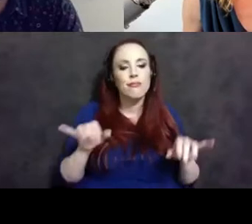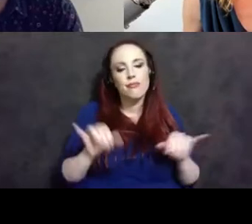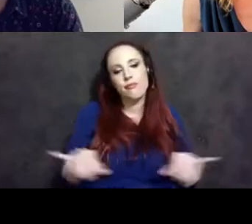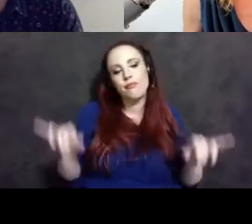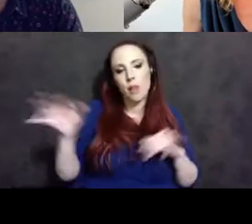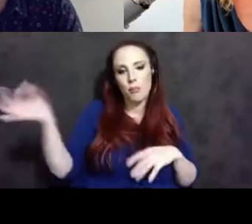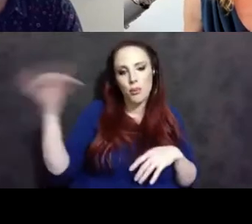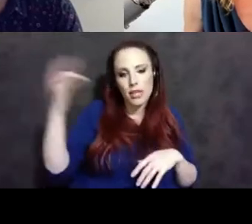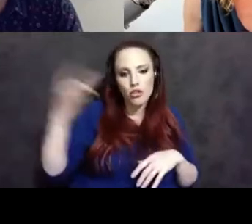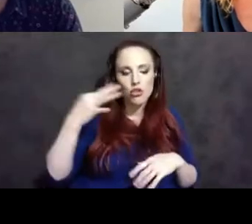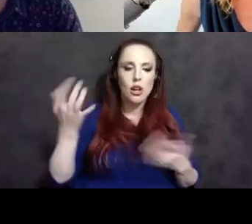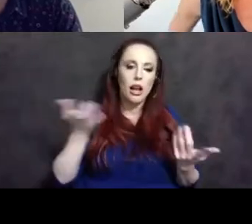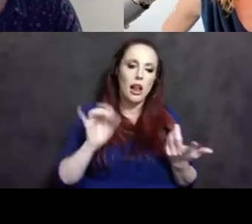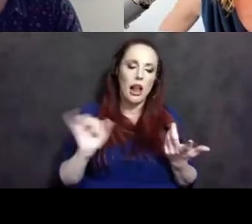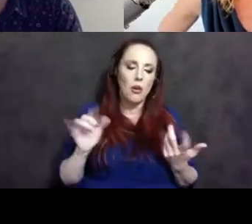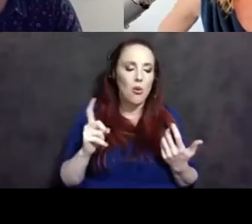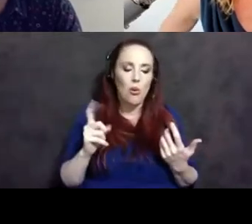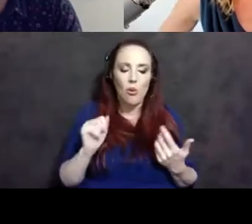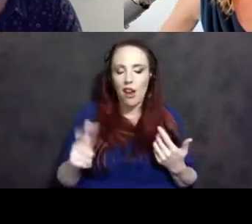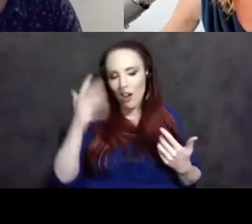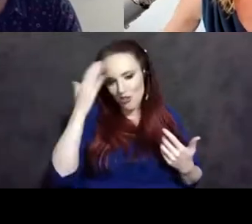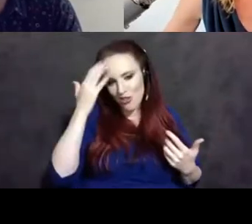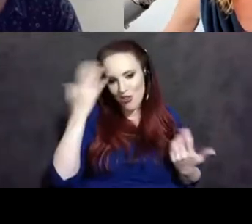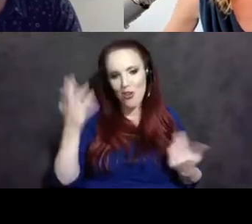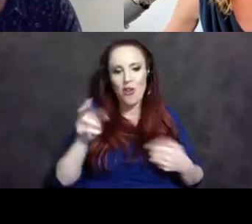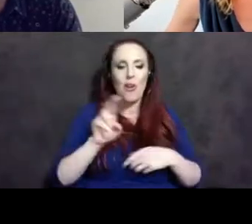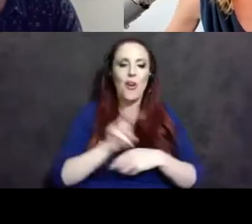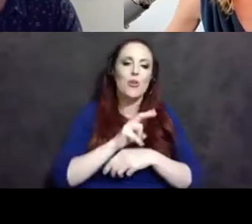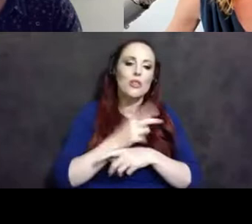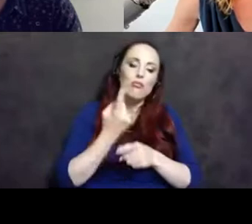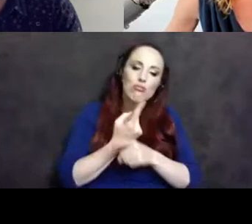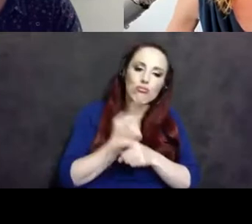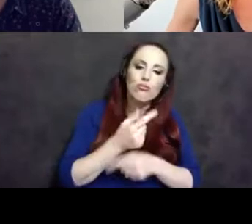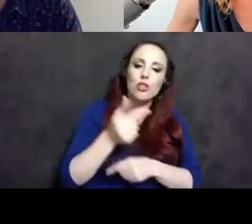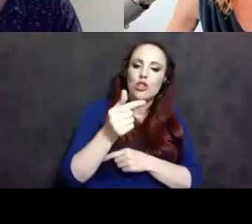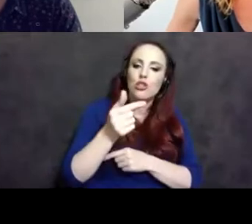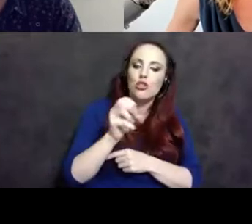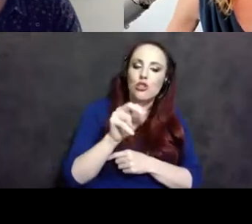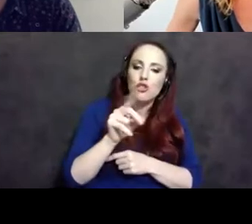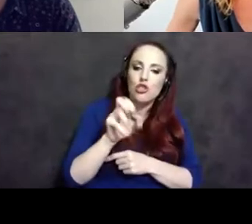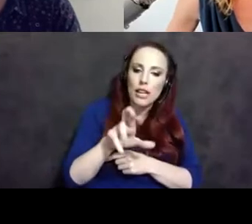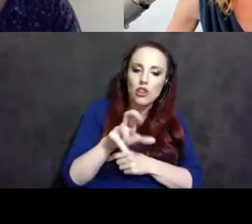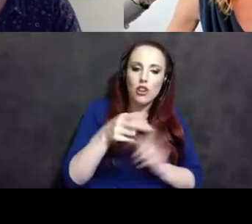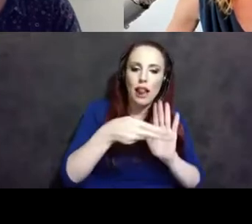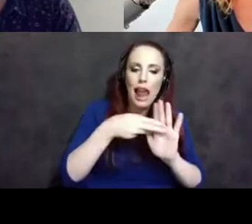Like, you know, we all know using the right gender pronoun, things like that.